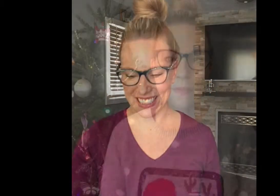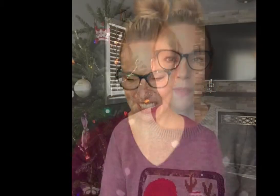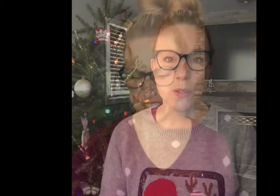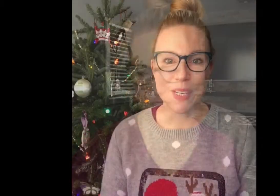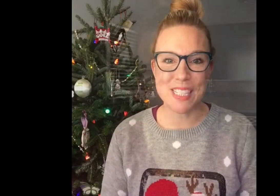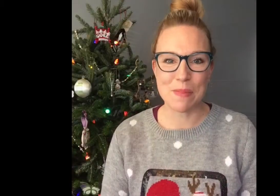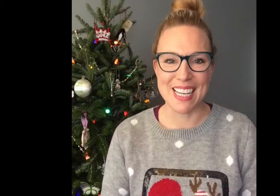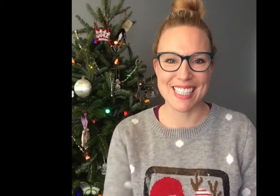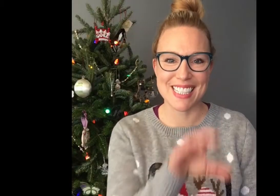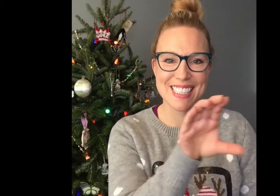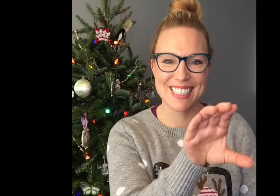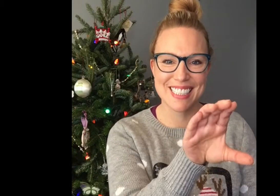CHRISTMAS